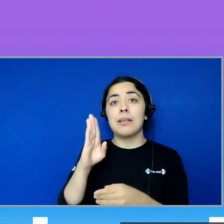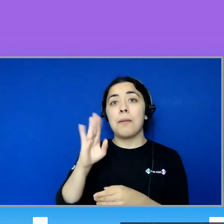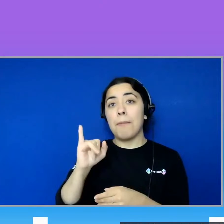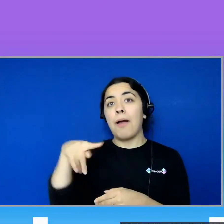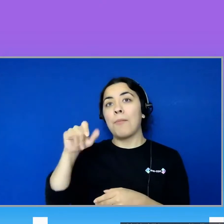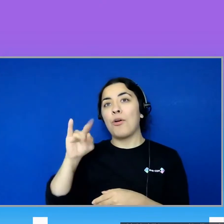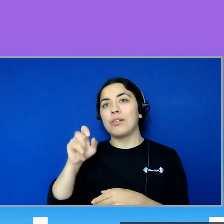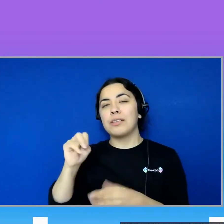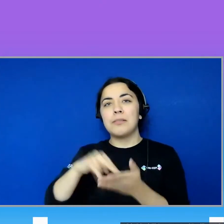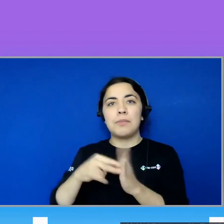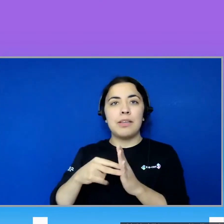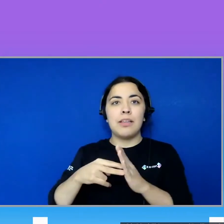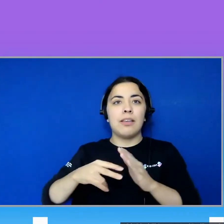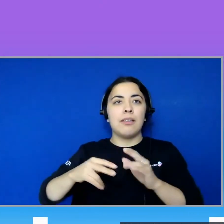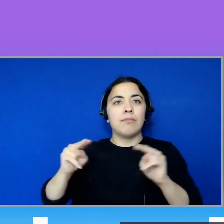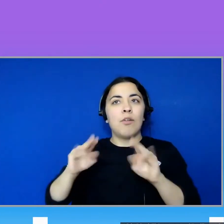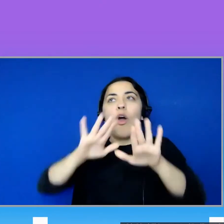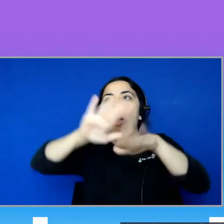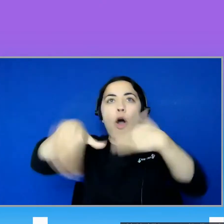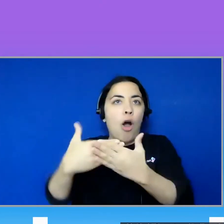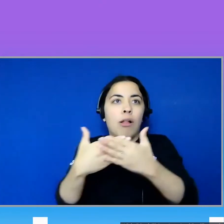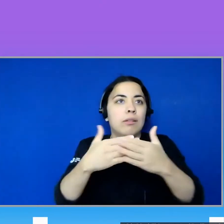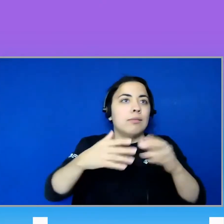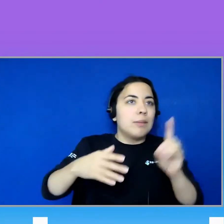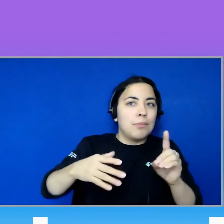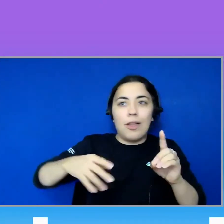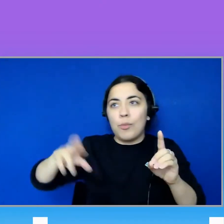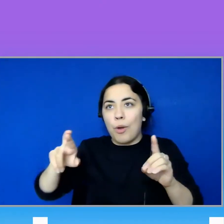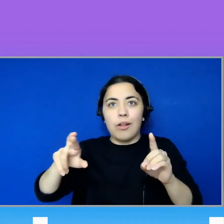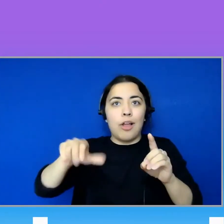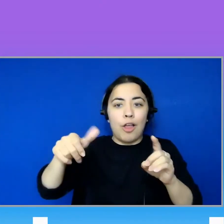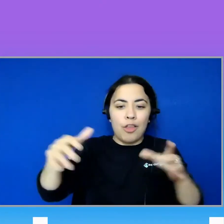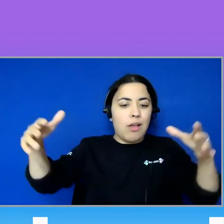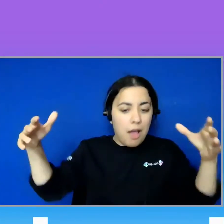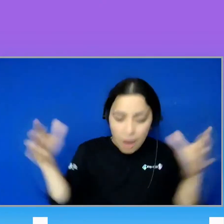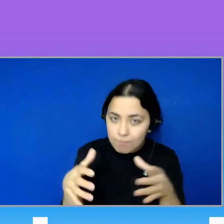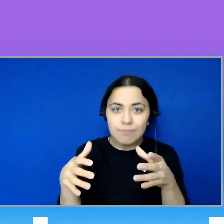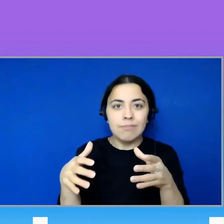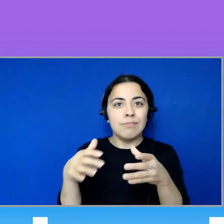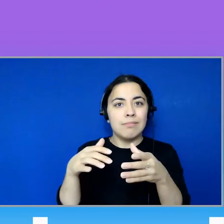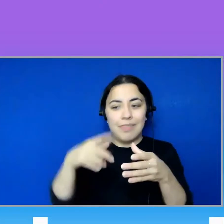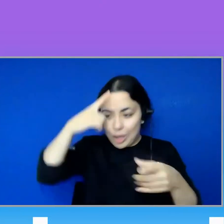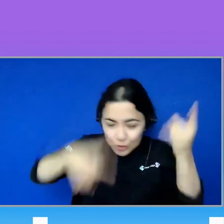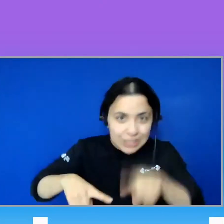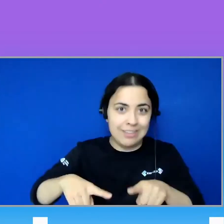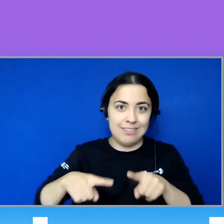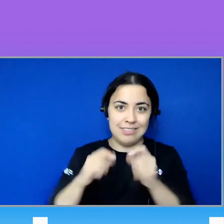bipartisan effort. And really, Democrats and Republicans came